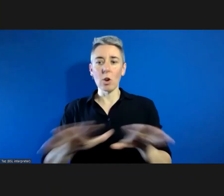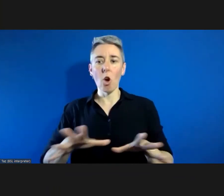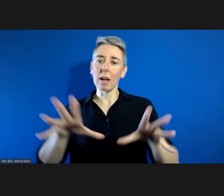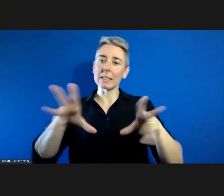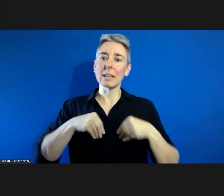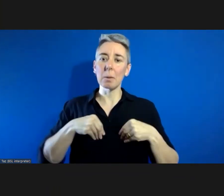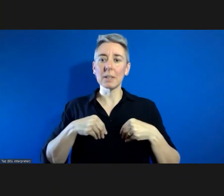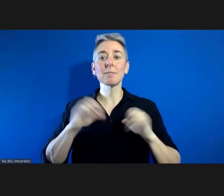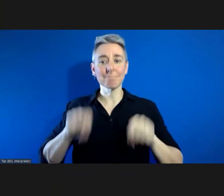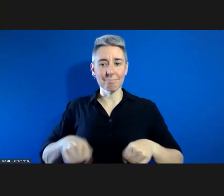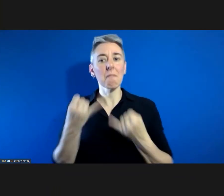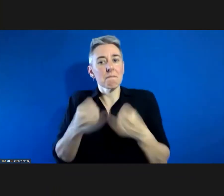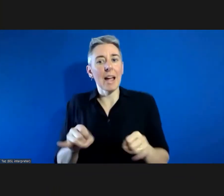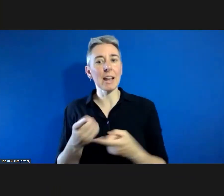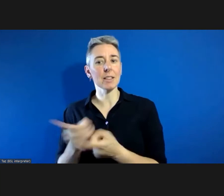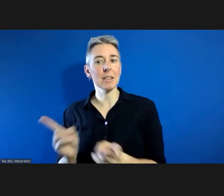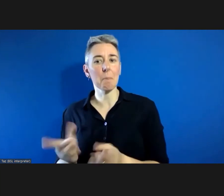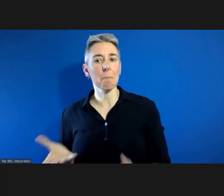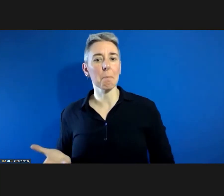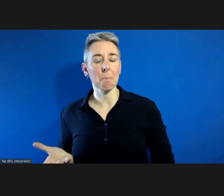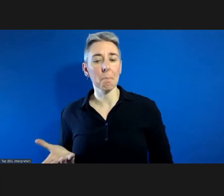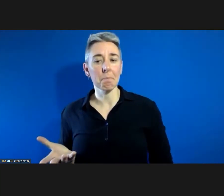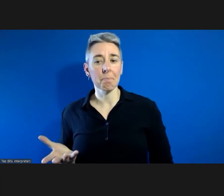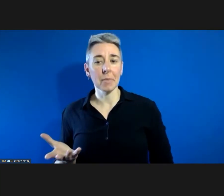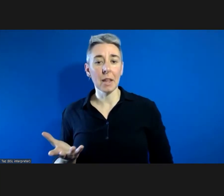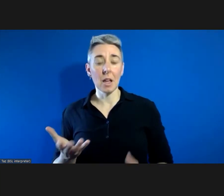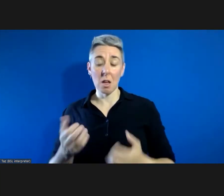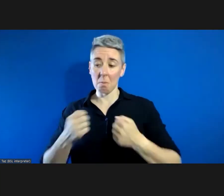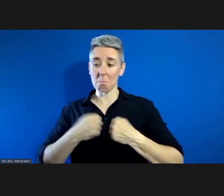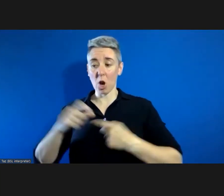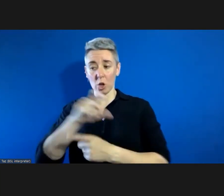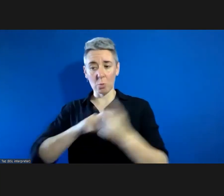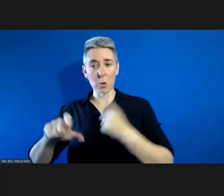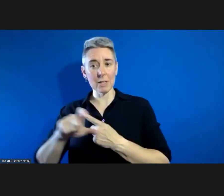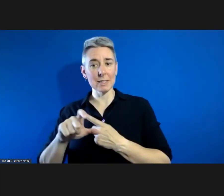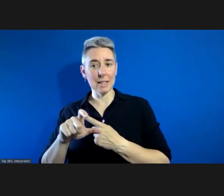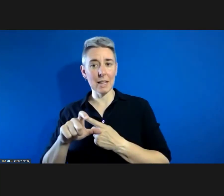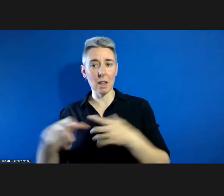I've found that, in the main, the community I belong to and its children still had the same